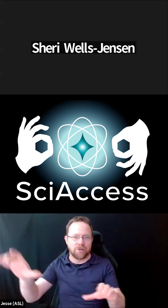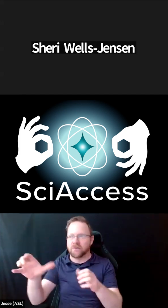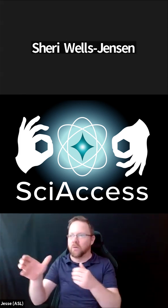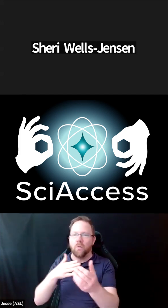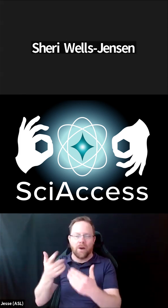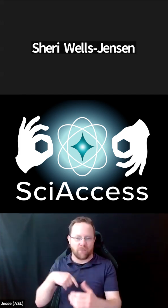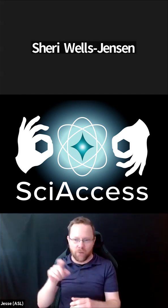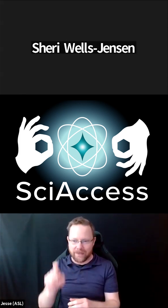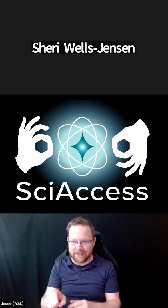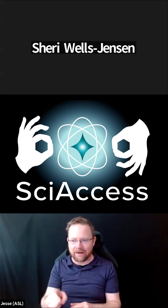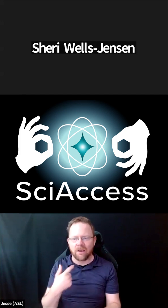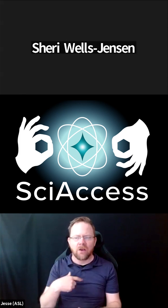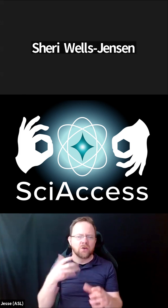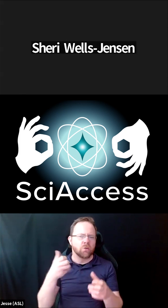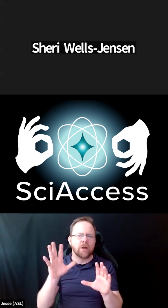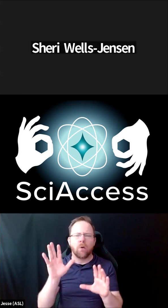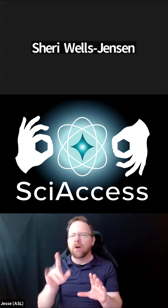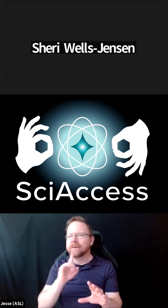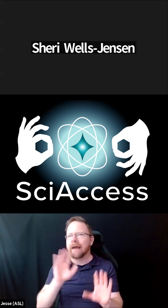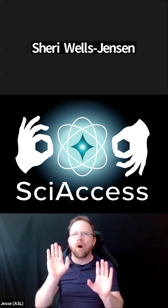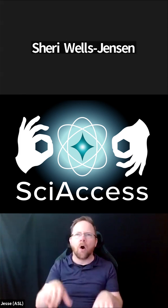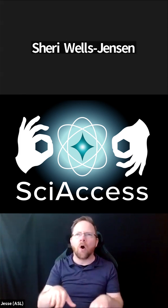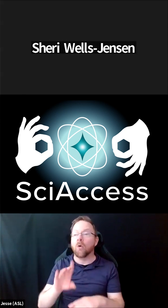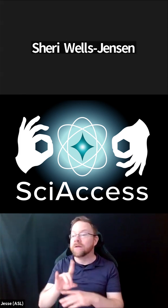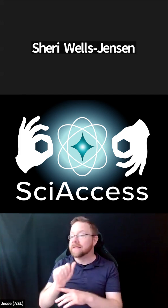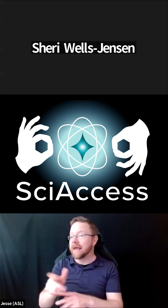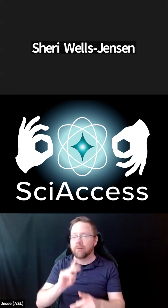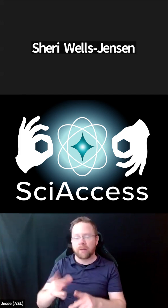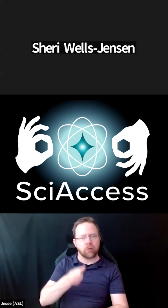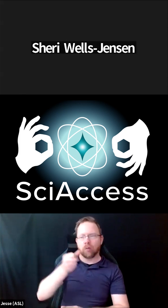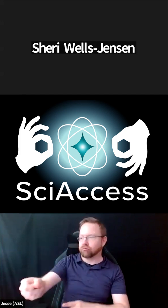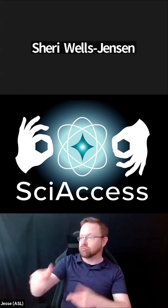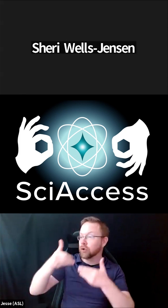without the support research that is necessary to make sure there is success.